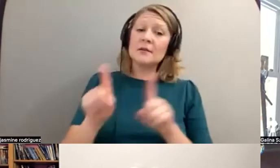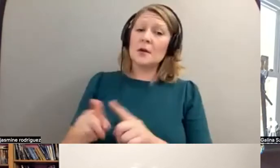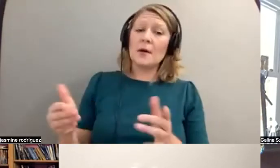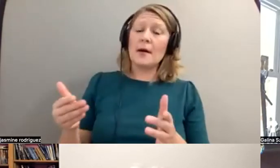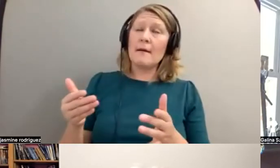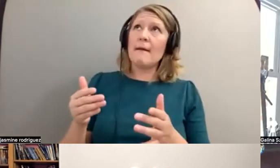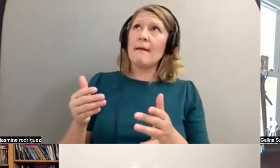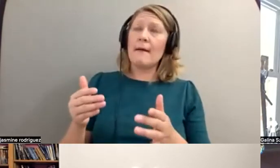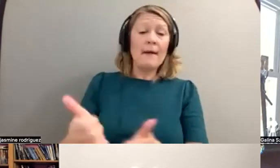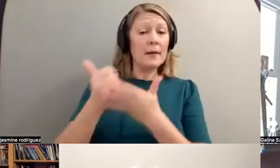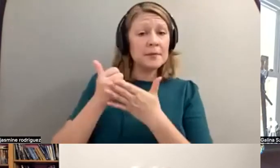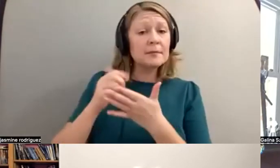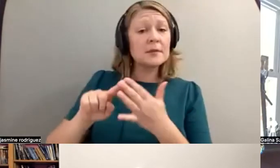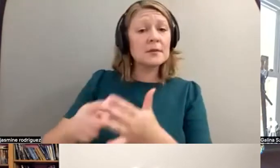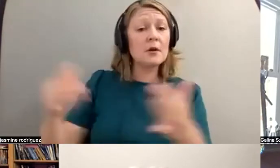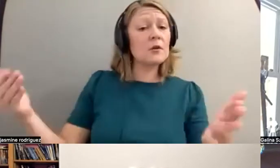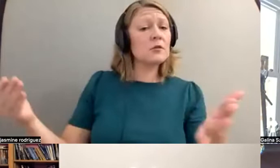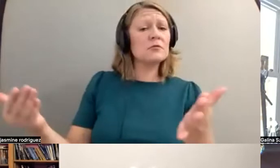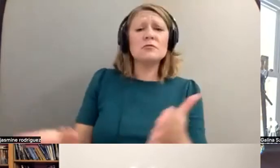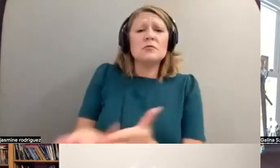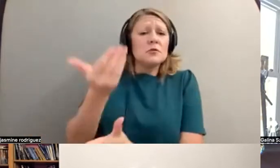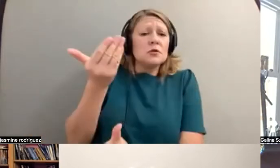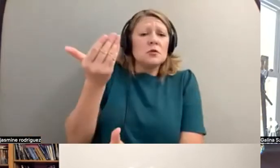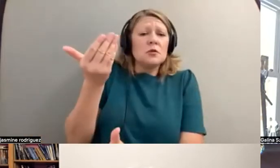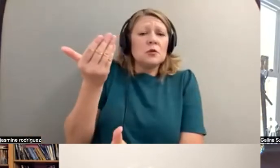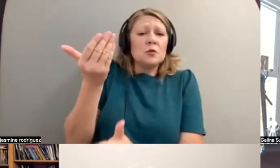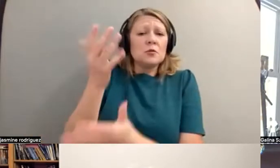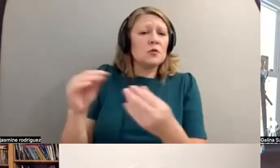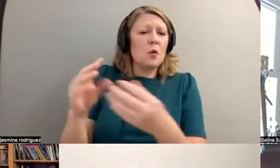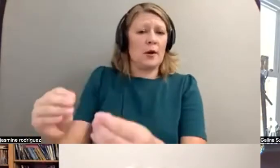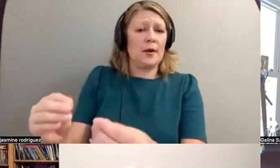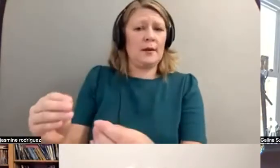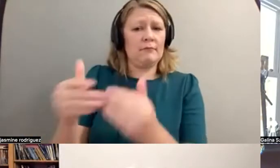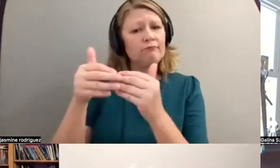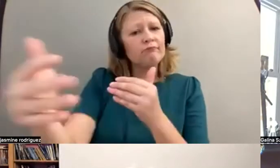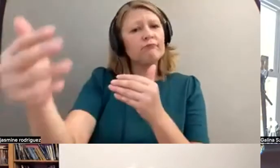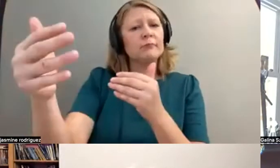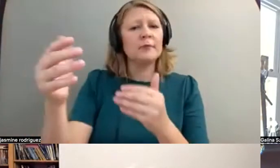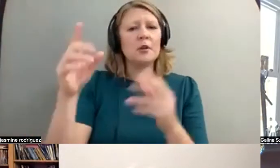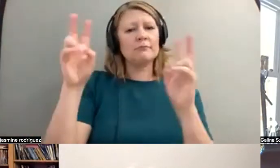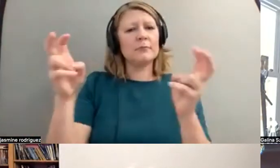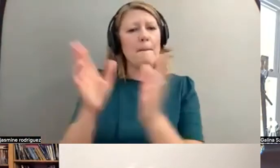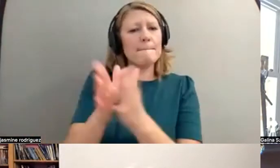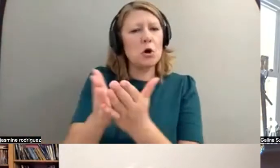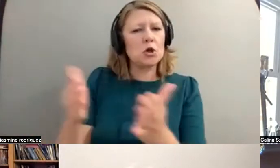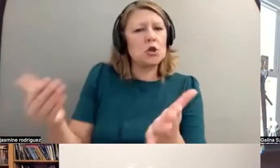fascinating part of the play, you know. When you say clay, I usually think of brown?